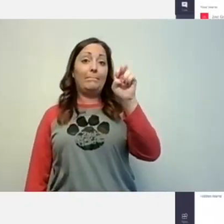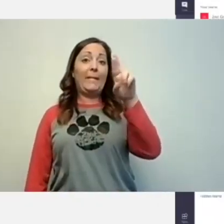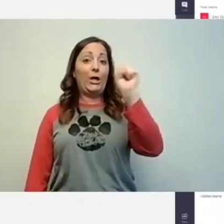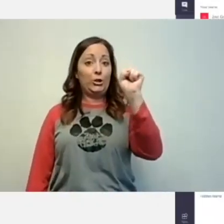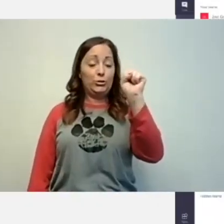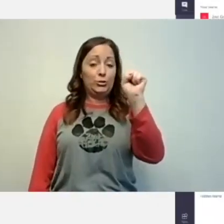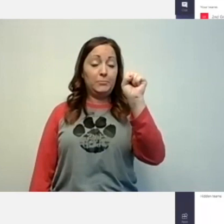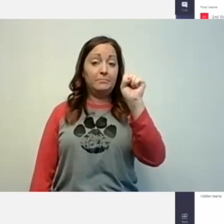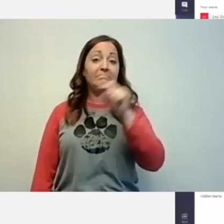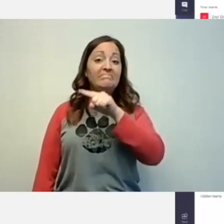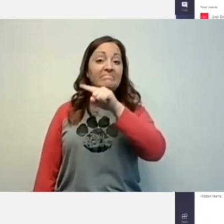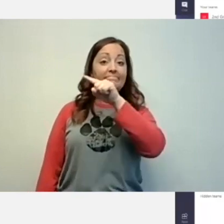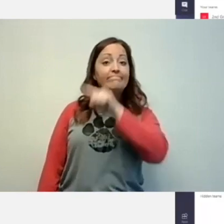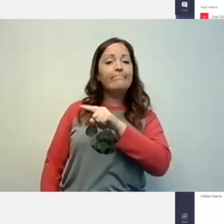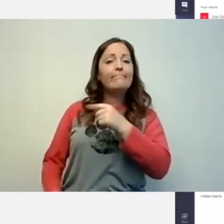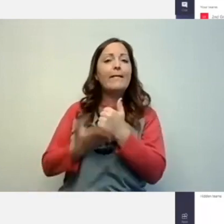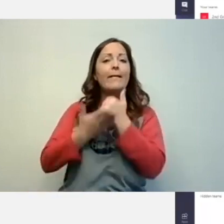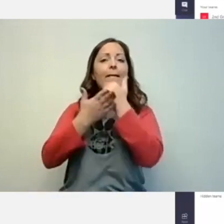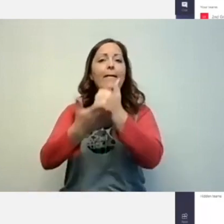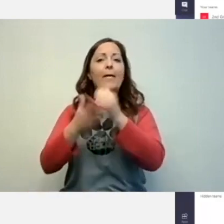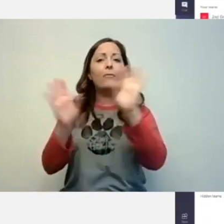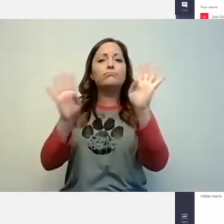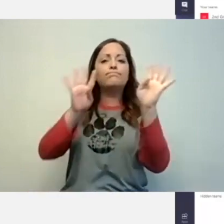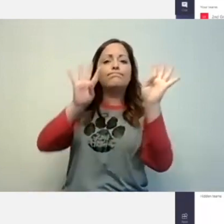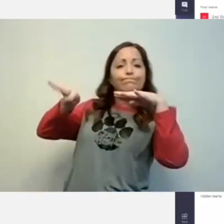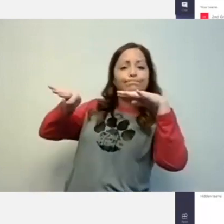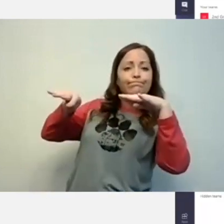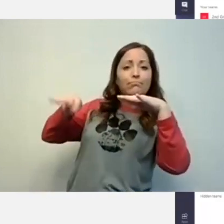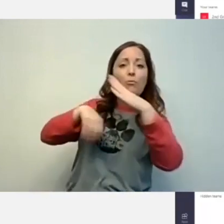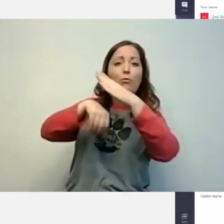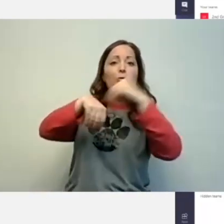The next feature we like to use are banners.